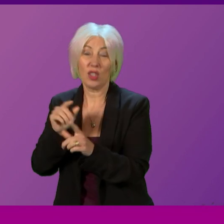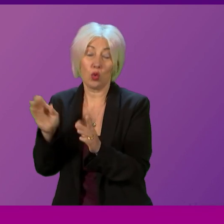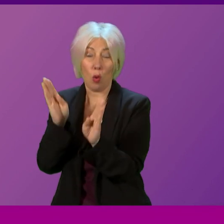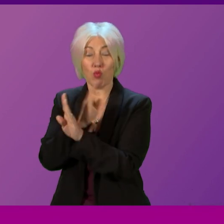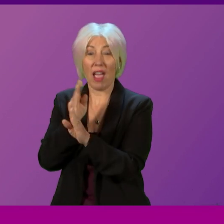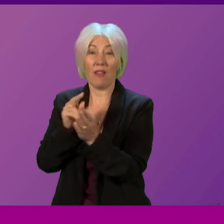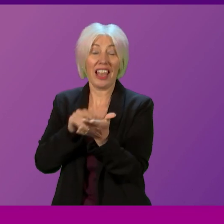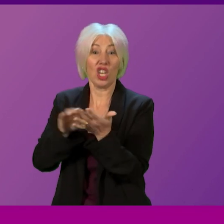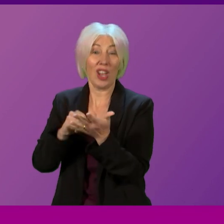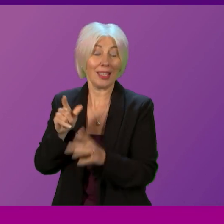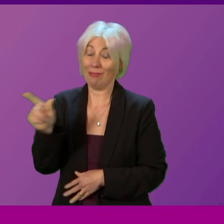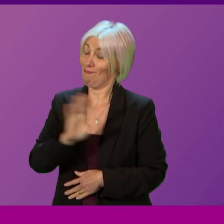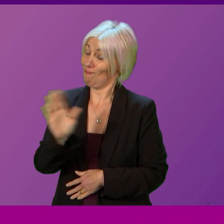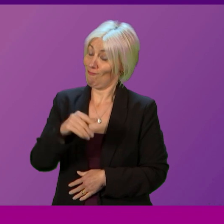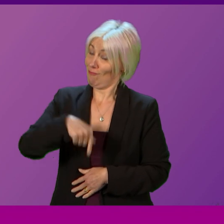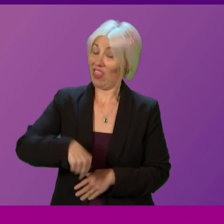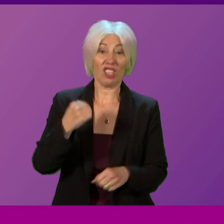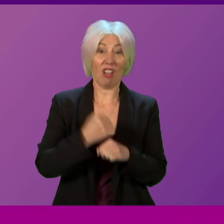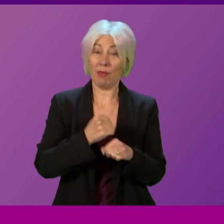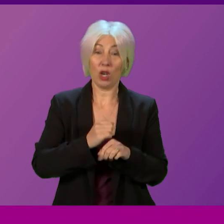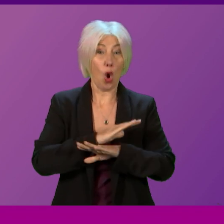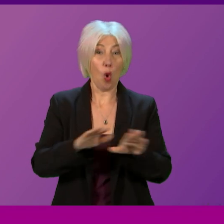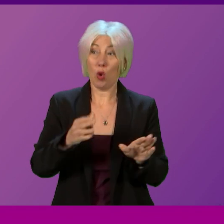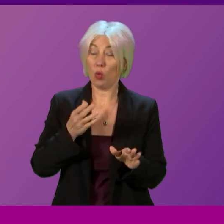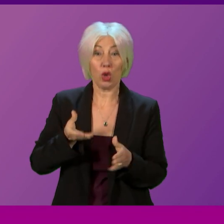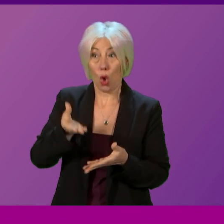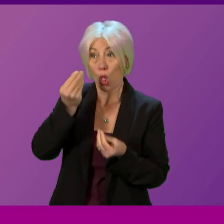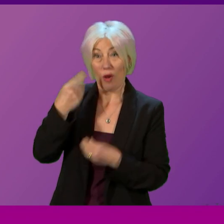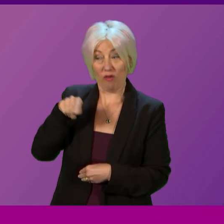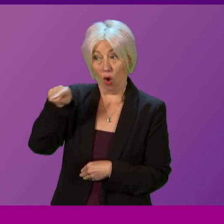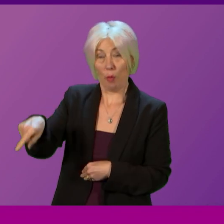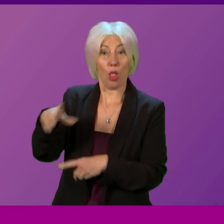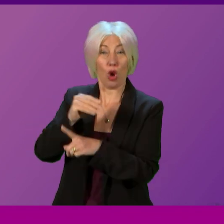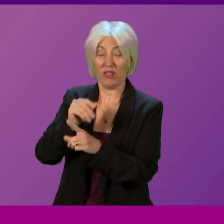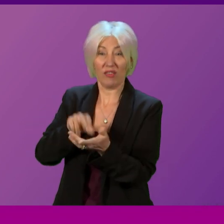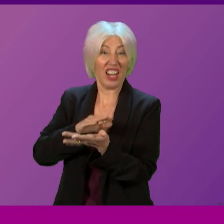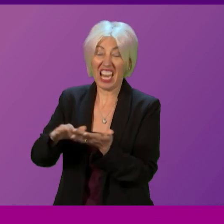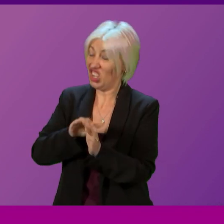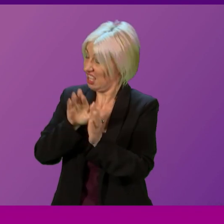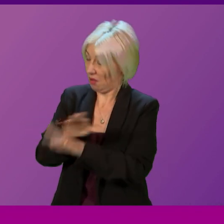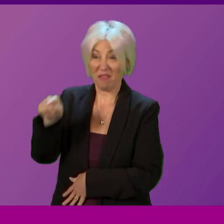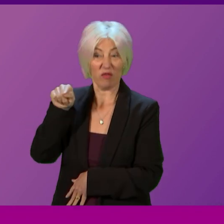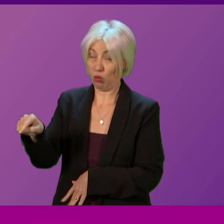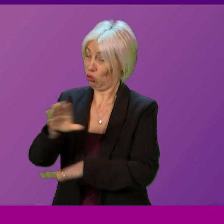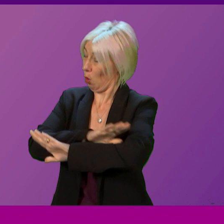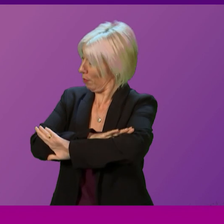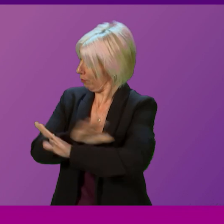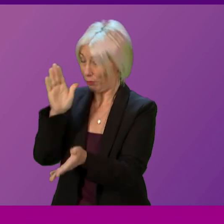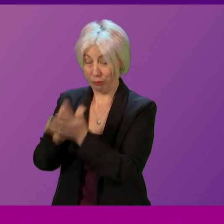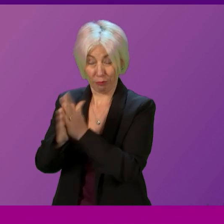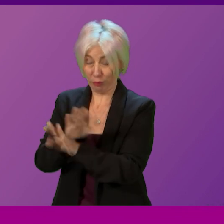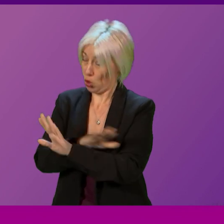In fact, this Government will take no lessons from the Conservatives on the NHS—full stop.